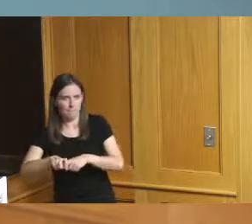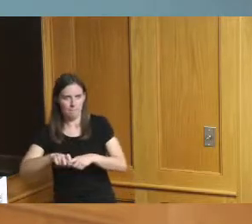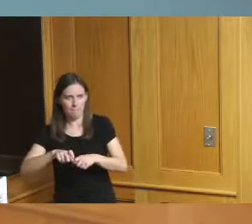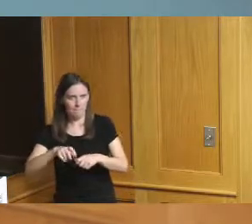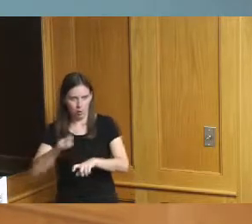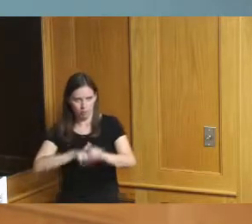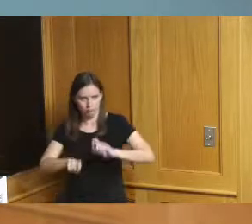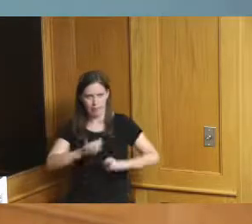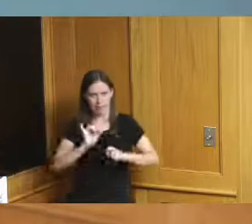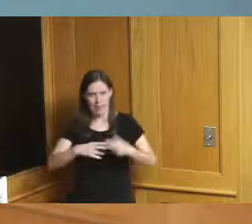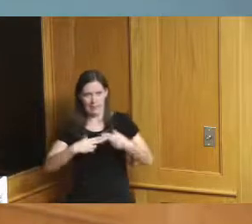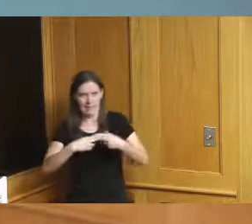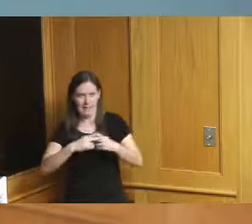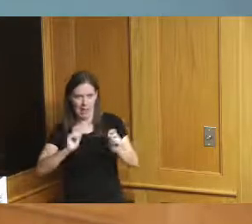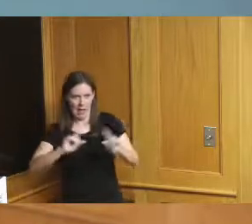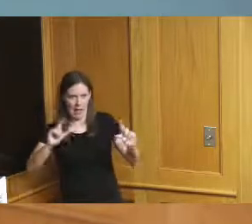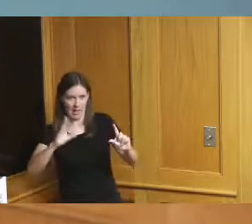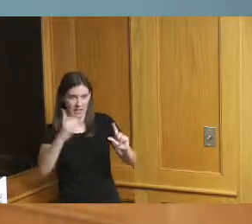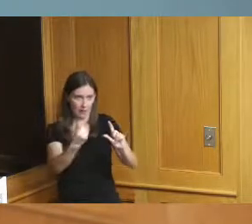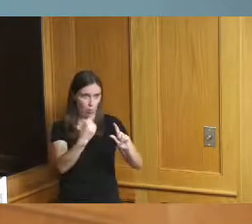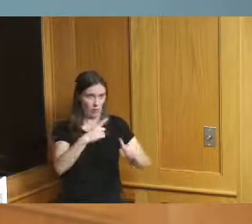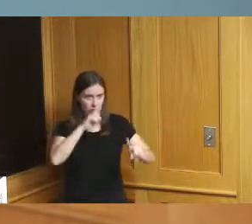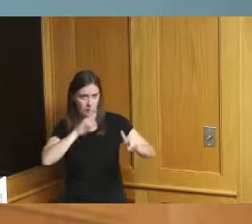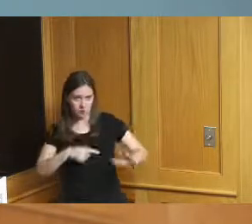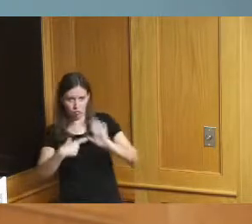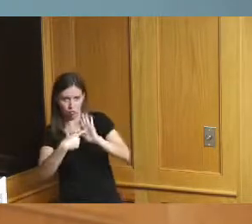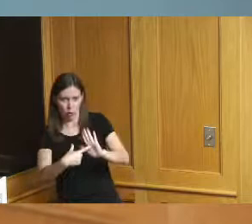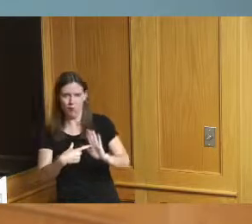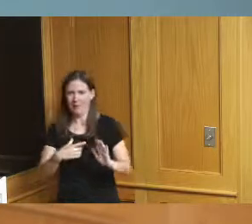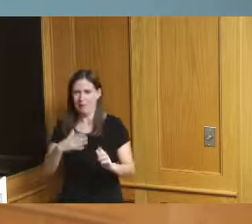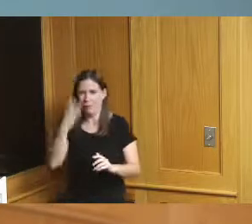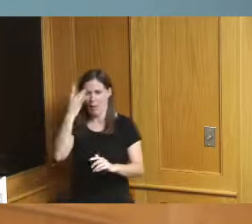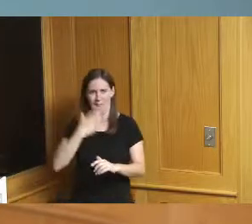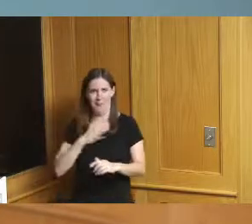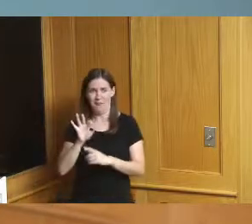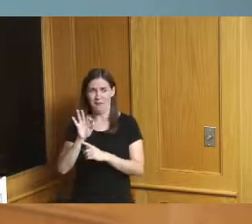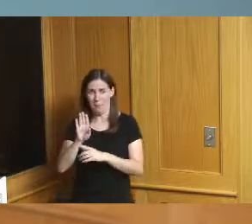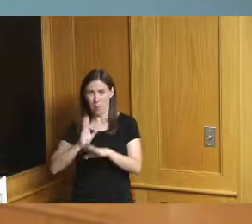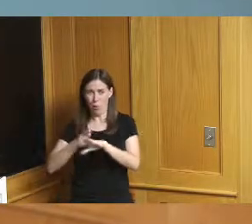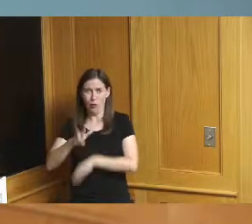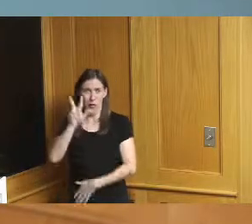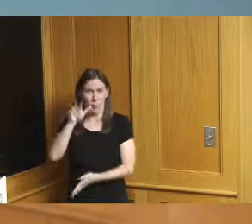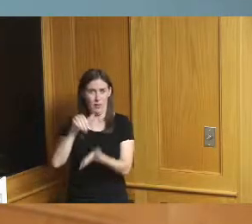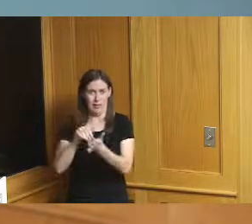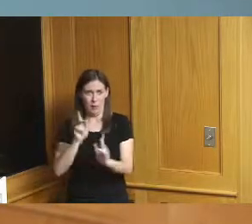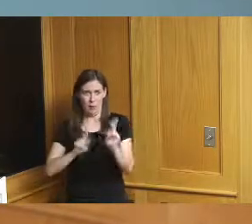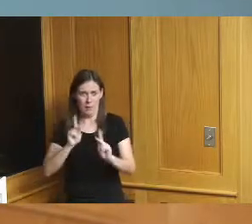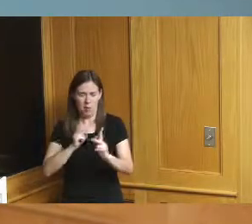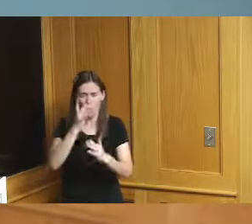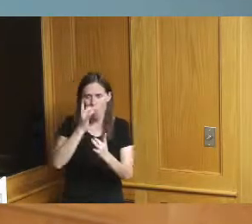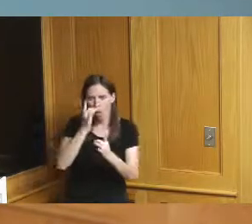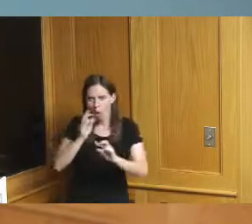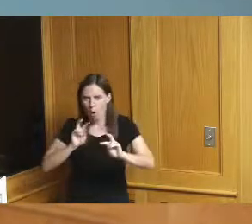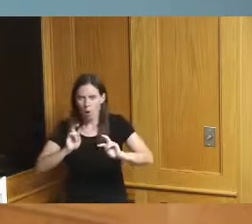because I'm telling you I've got you know my facebook page had over 3000 people and uh we